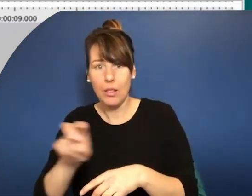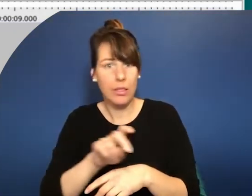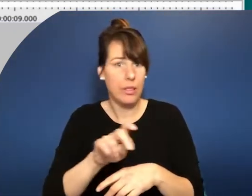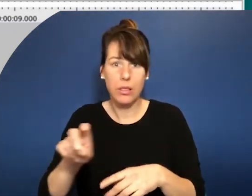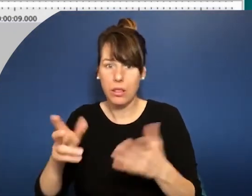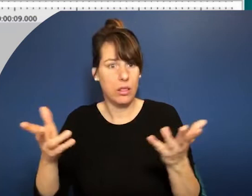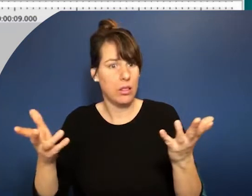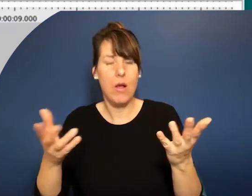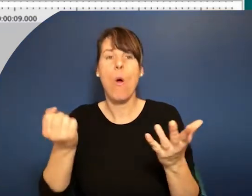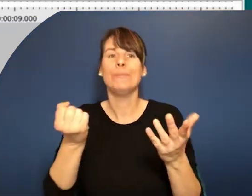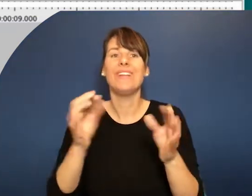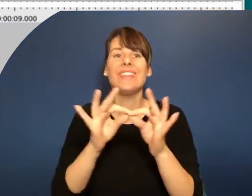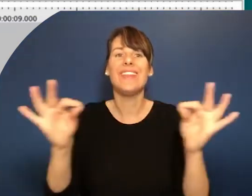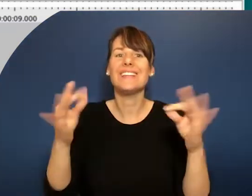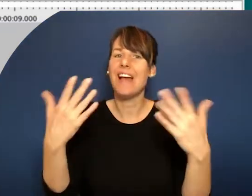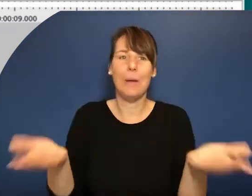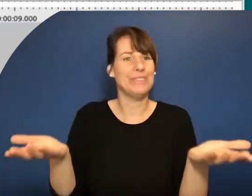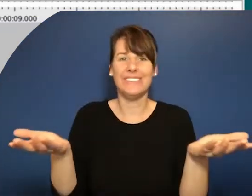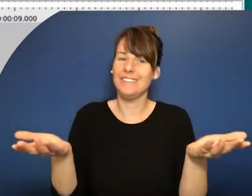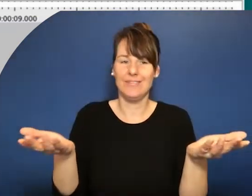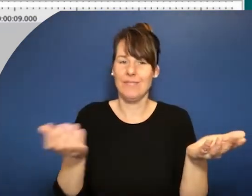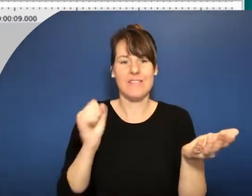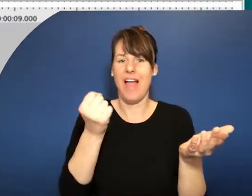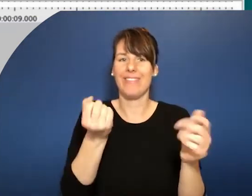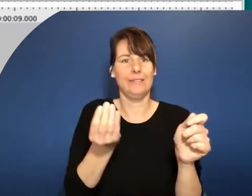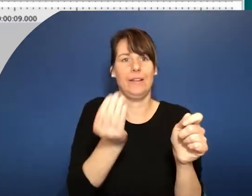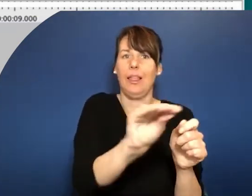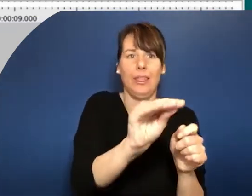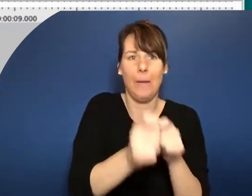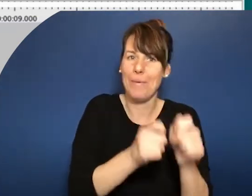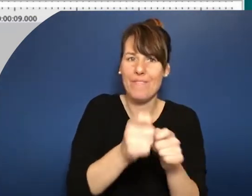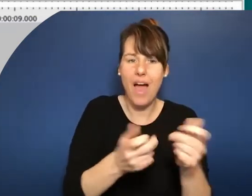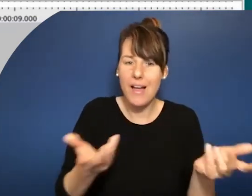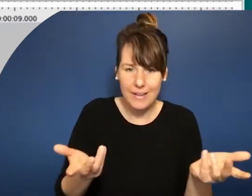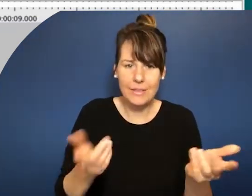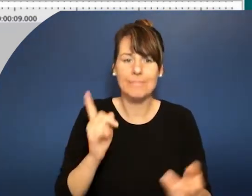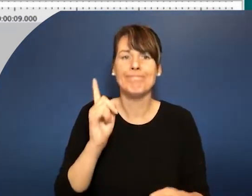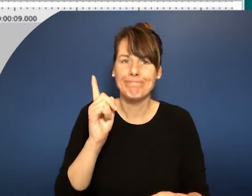because I don't have any tears. And before I create tears, I would like to say